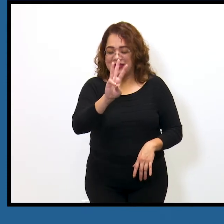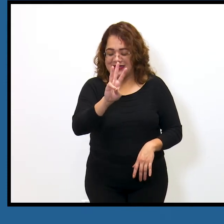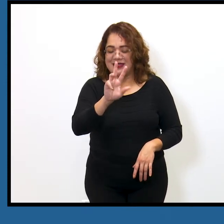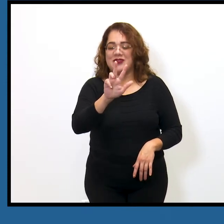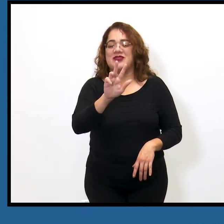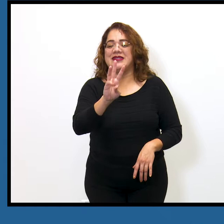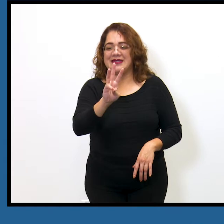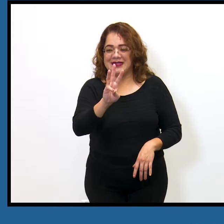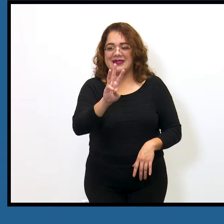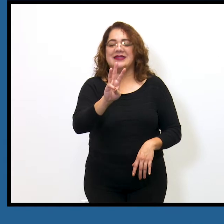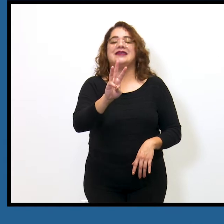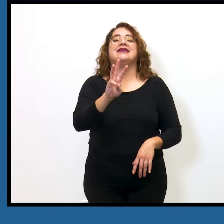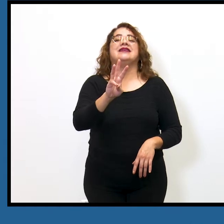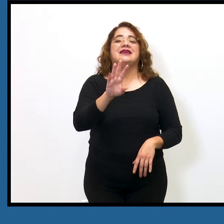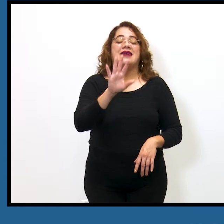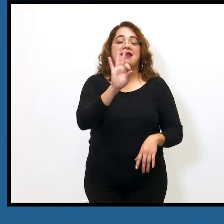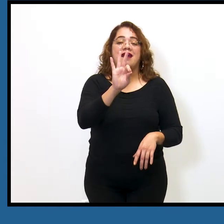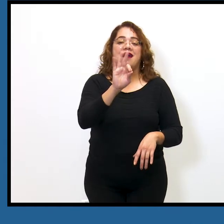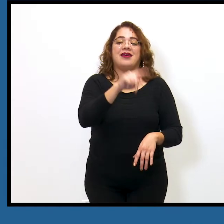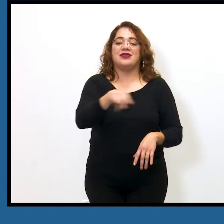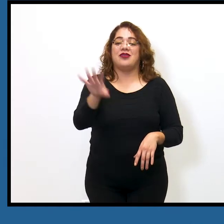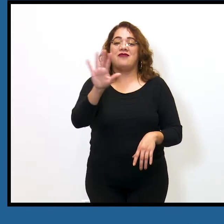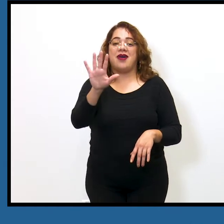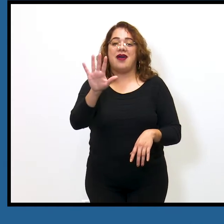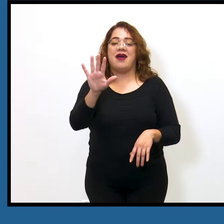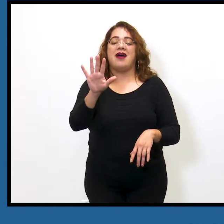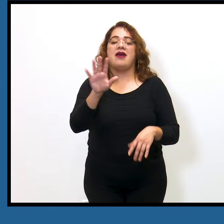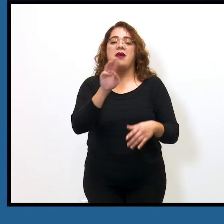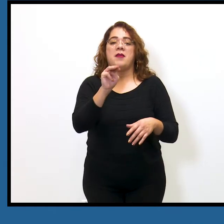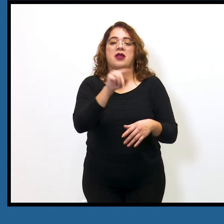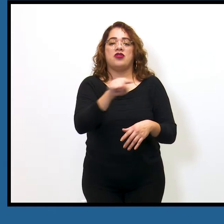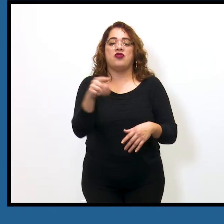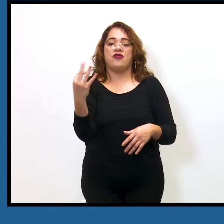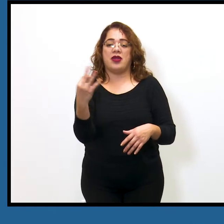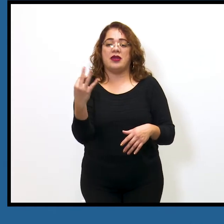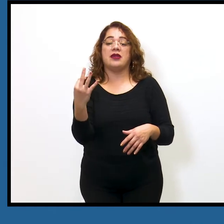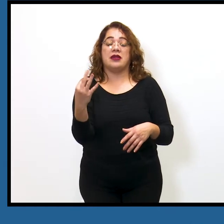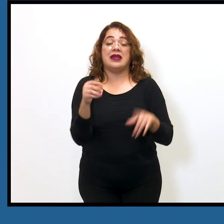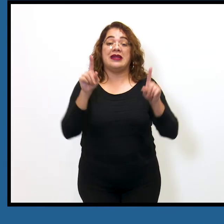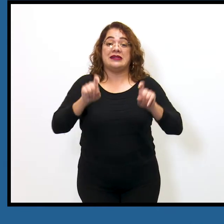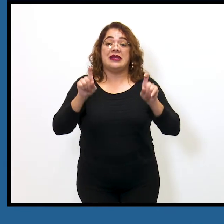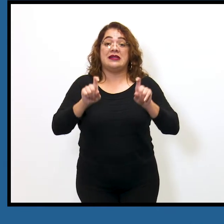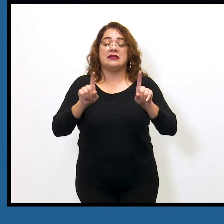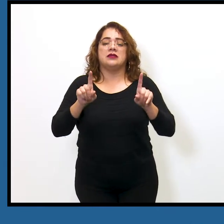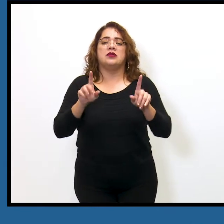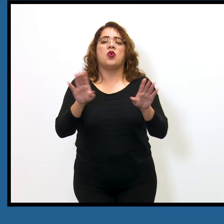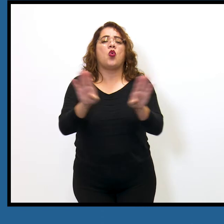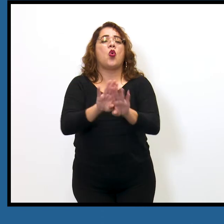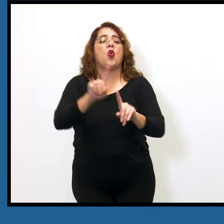between 9am and 5pm on weekdays. Our testing sites will be closed on Christmas day, December 25th